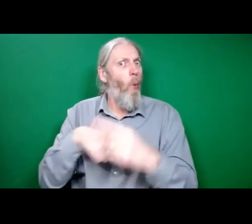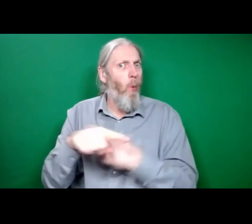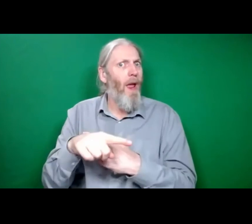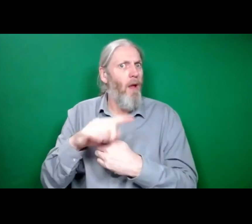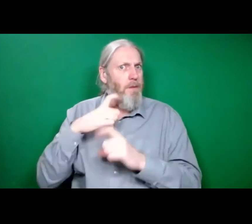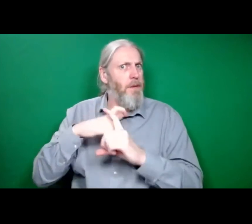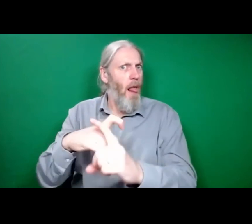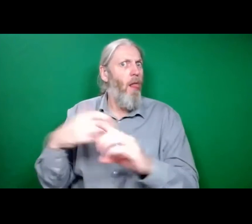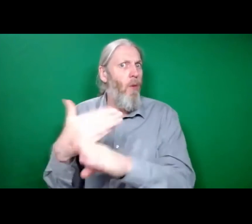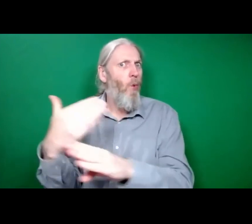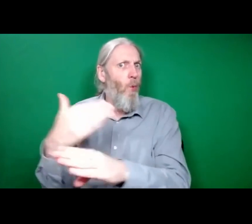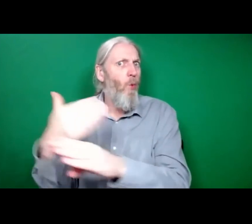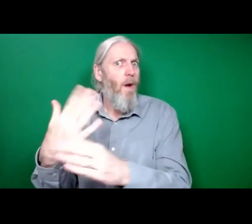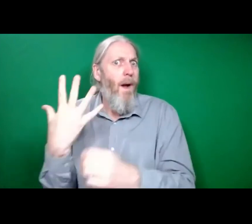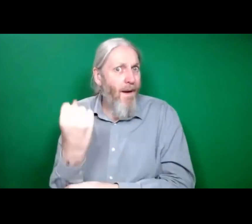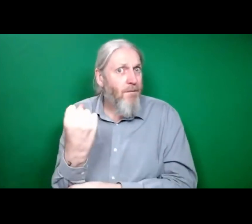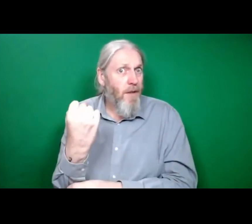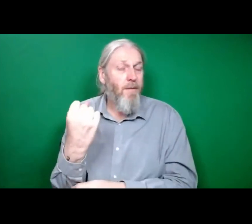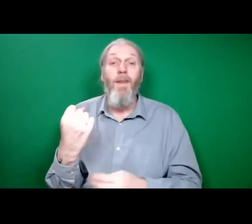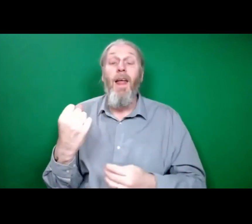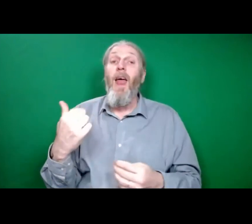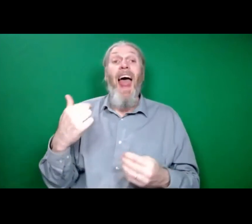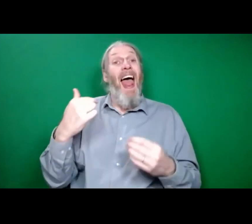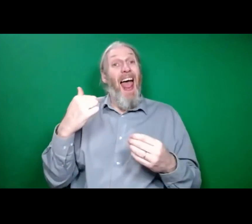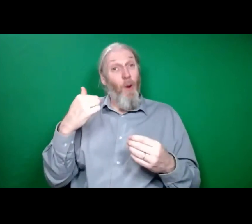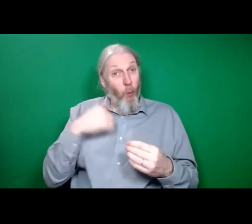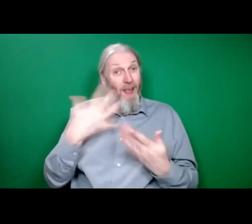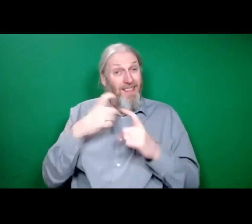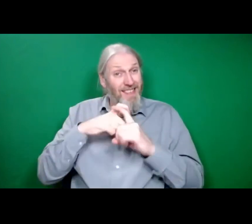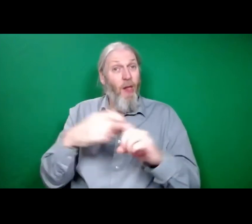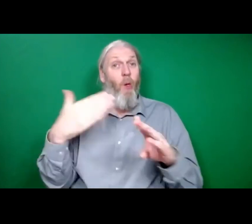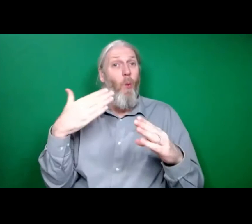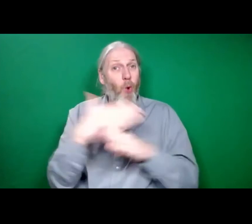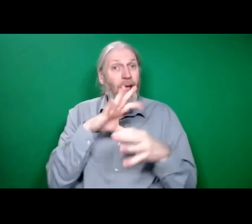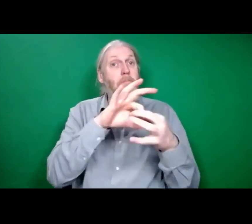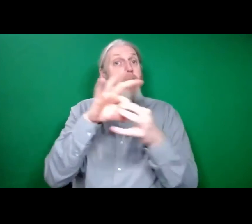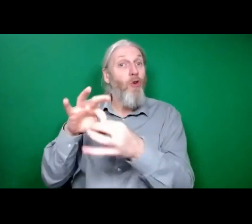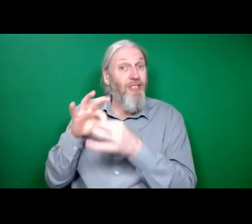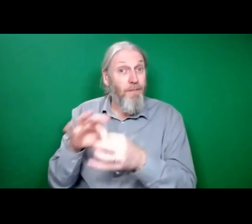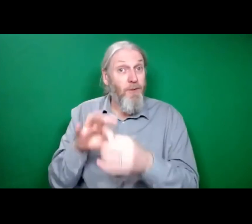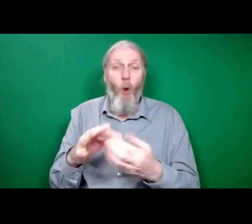were commissioned by the Council there to work on a town centre regeneration strategy that's been adopted.